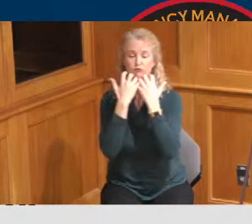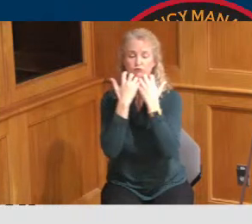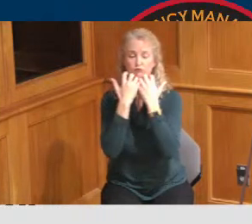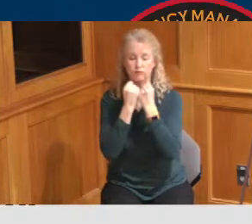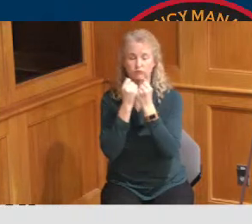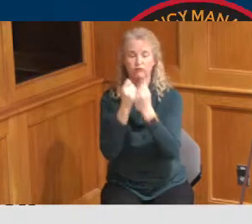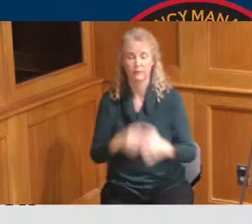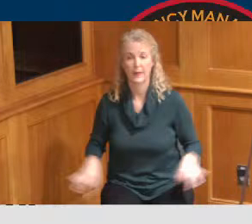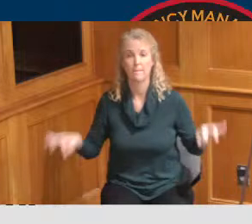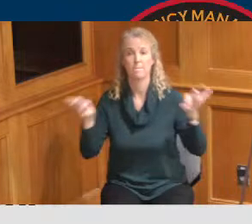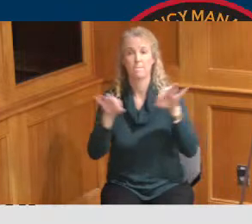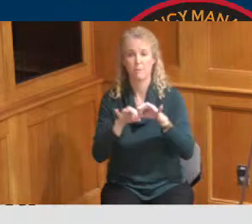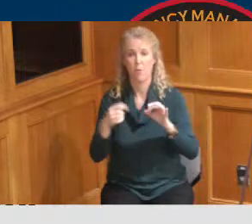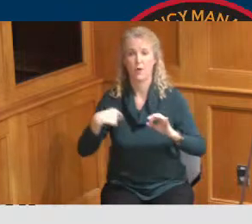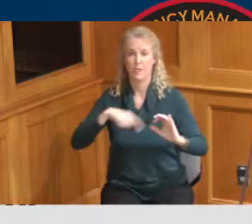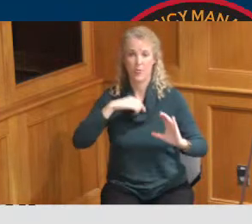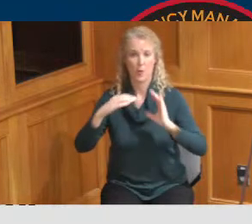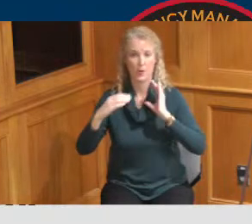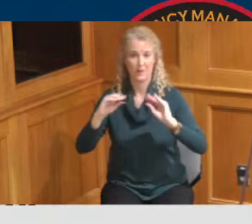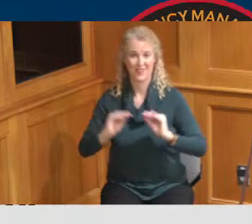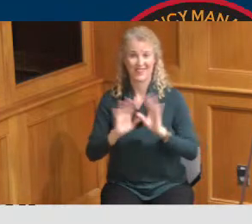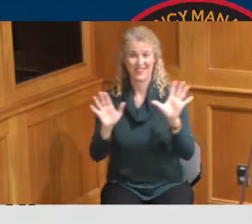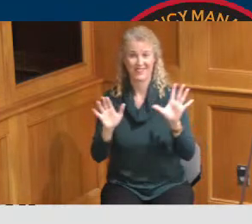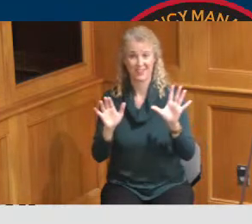communicating with the public especially when they're going through some of their most stressful